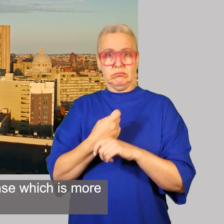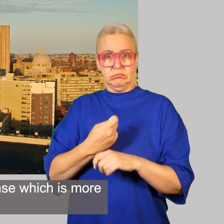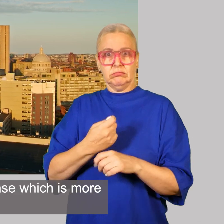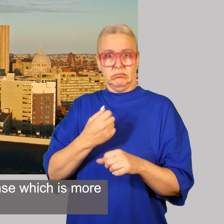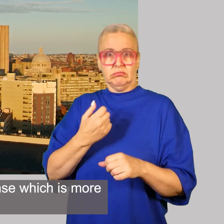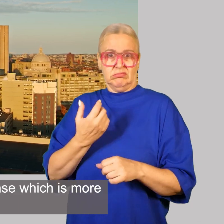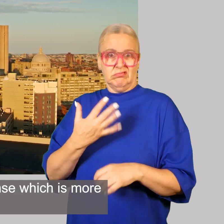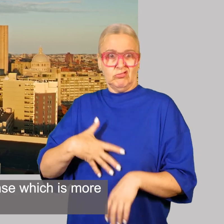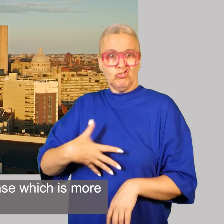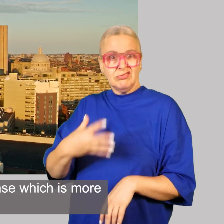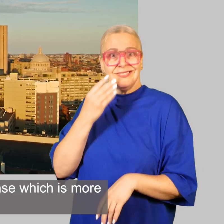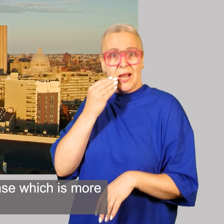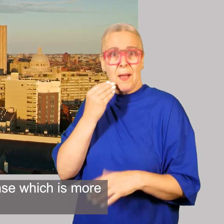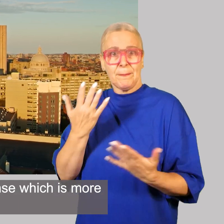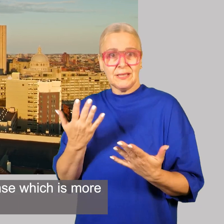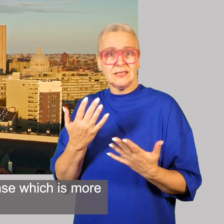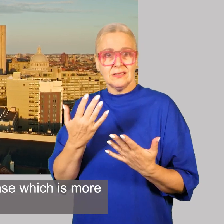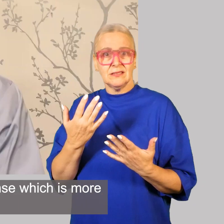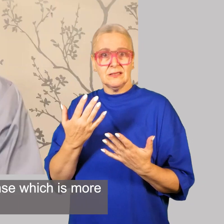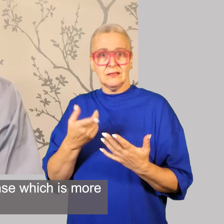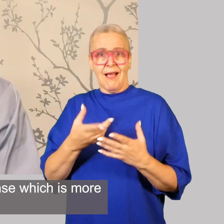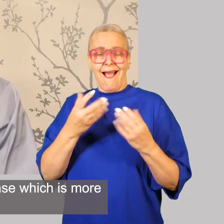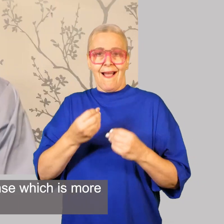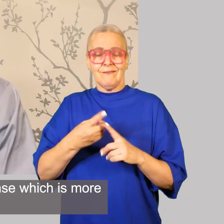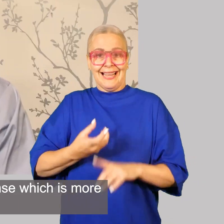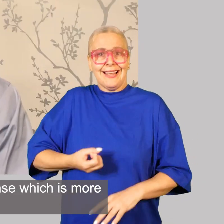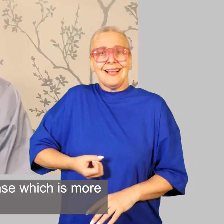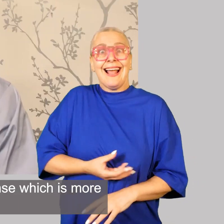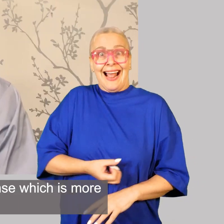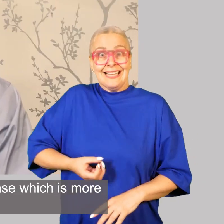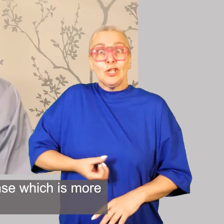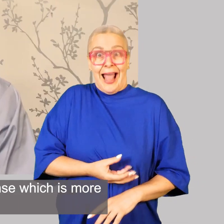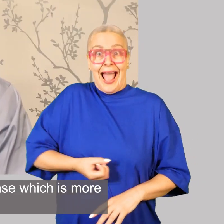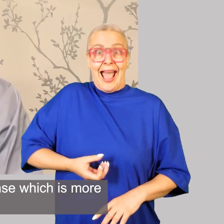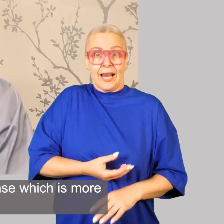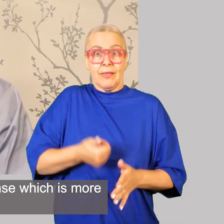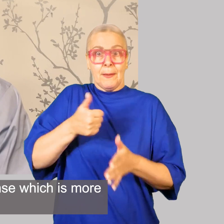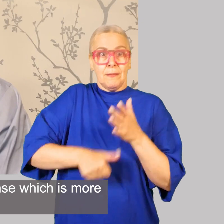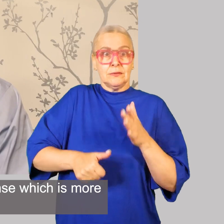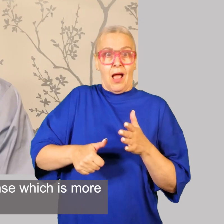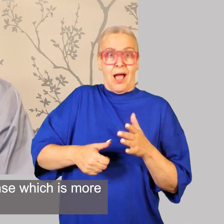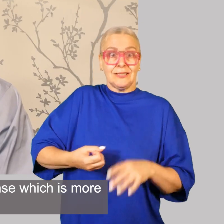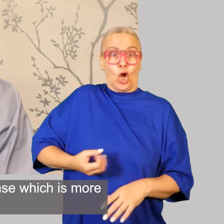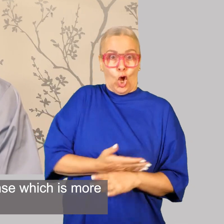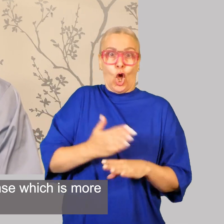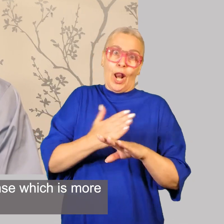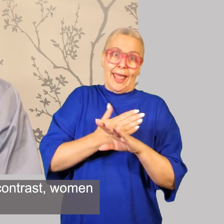diabetes, they have a decrease in insulin response which is more manifest in early